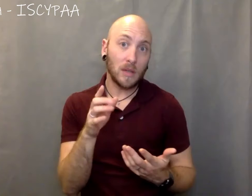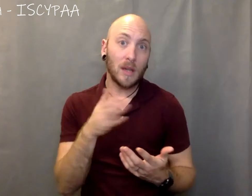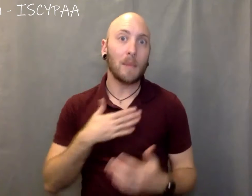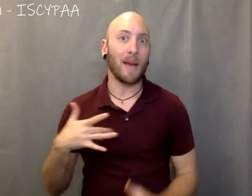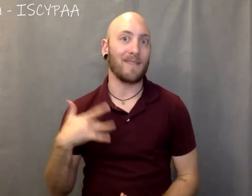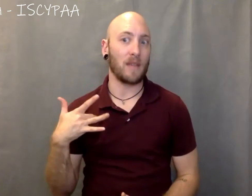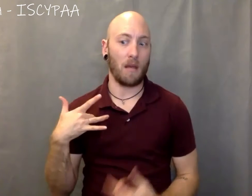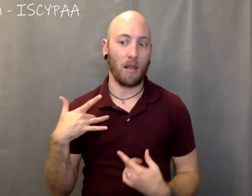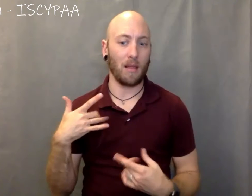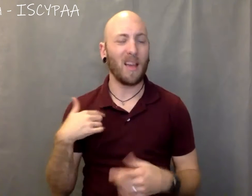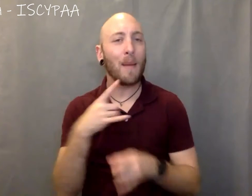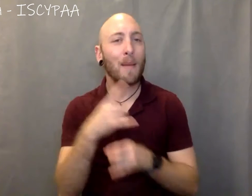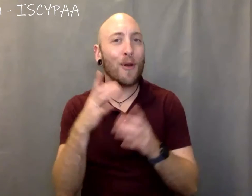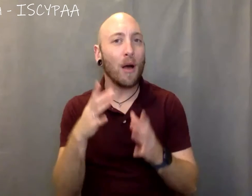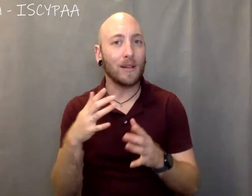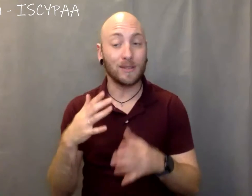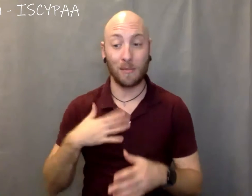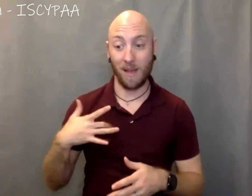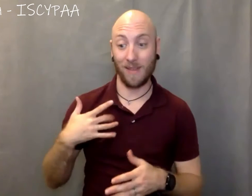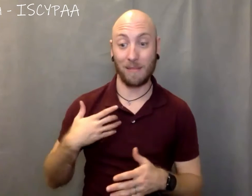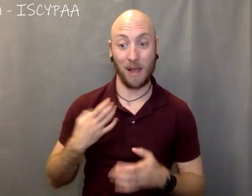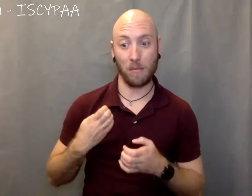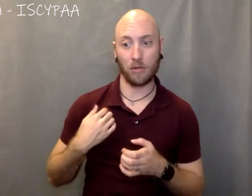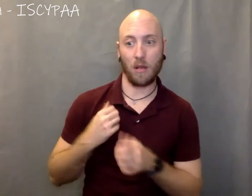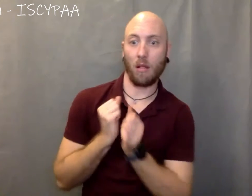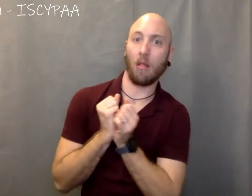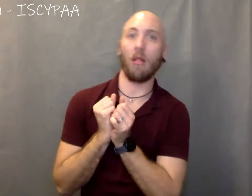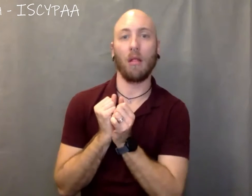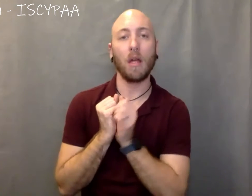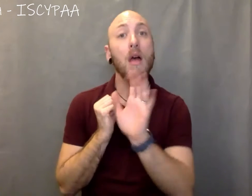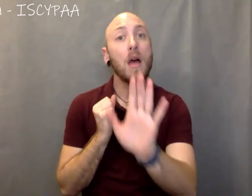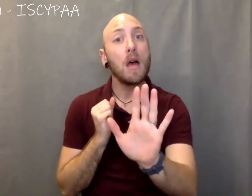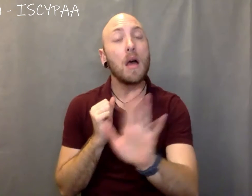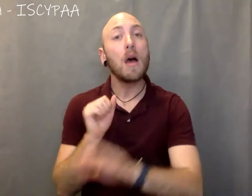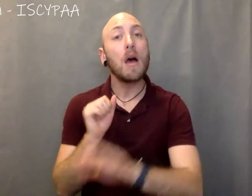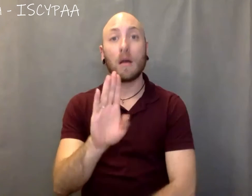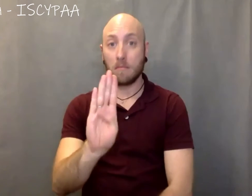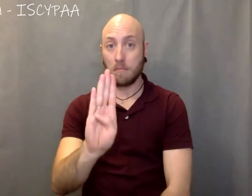I'm an alcoholic, I'm a slave to my emotions. But I've learned also in this sobriety the like,